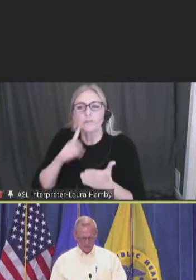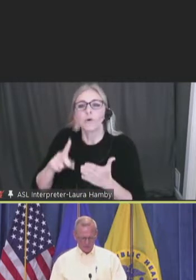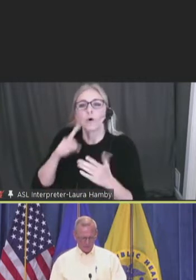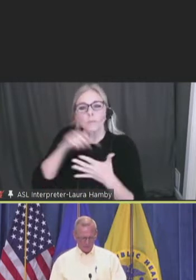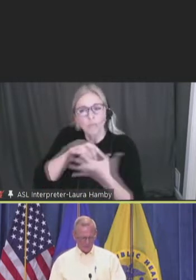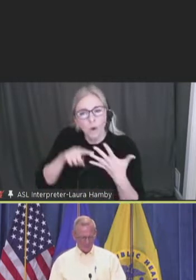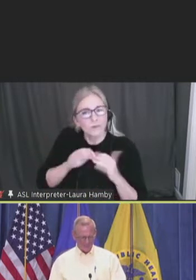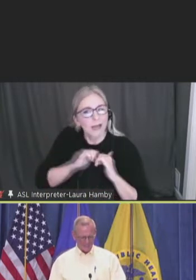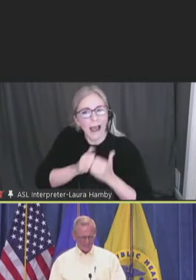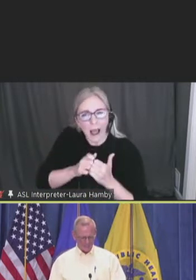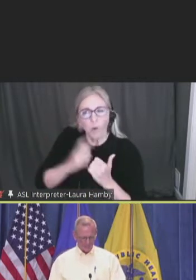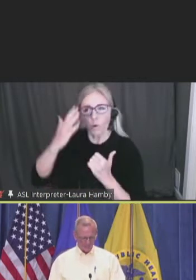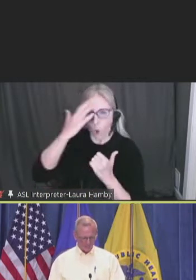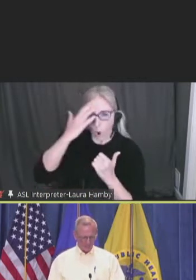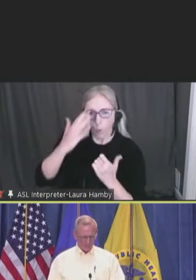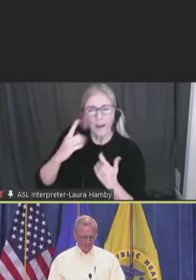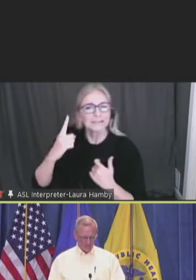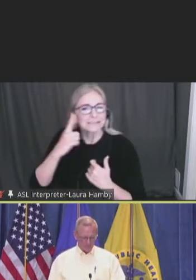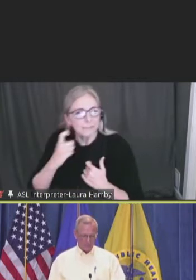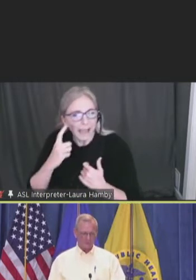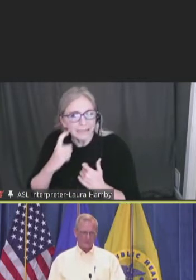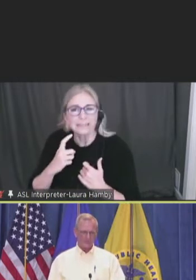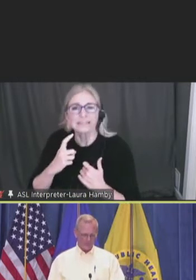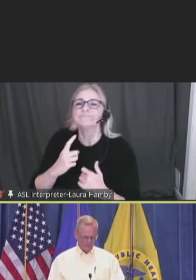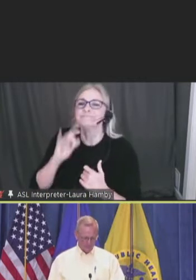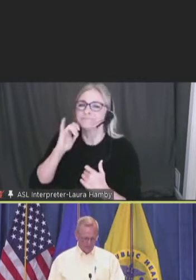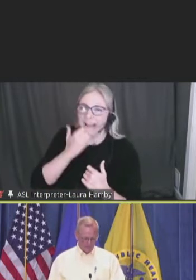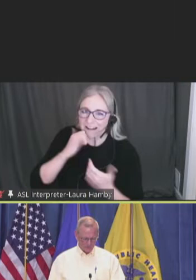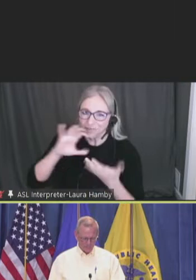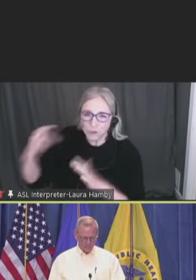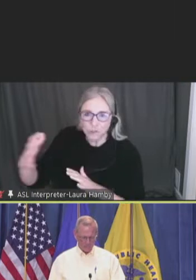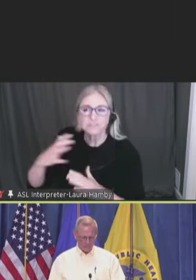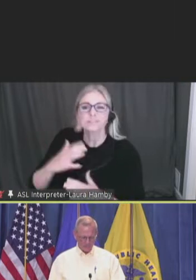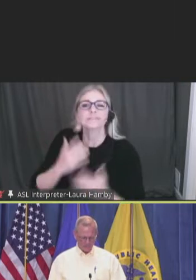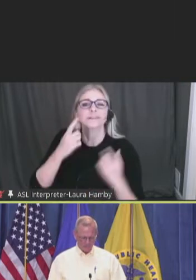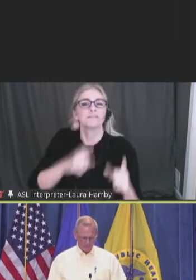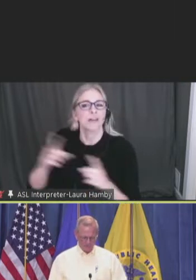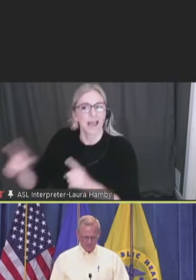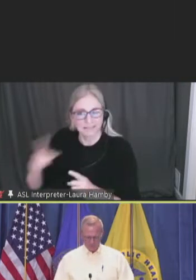of known and suspected adverse events and reactogenicity.